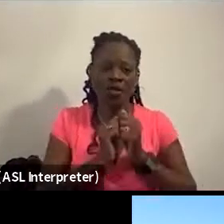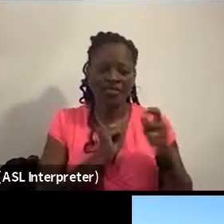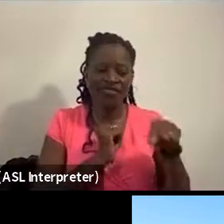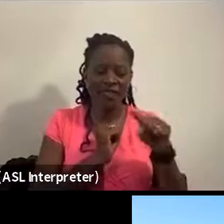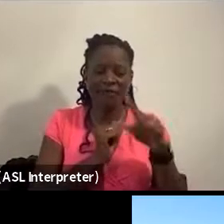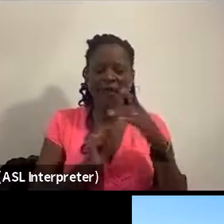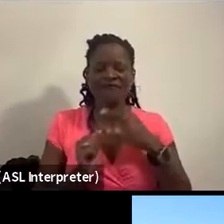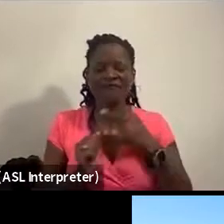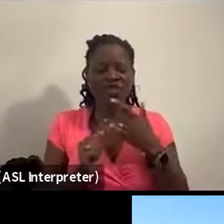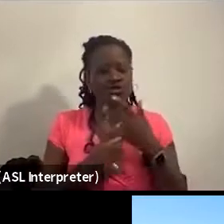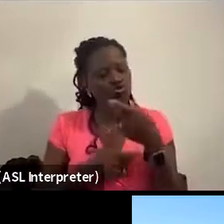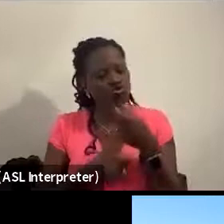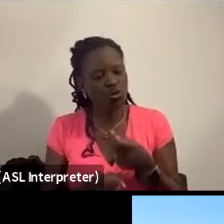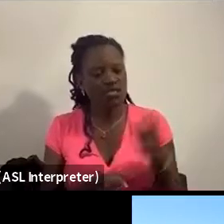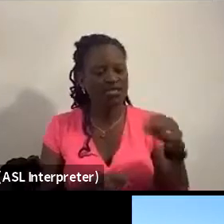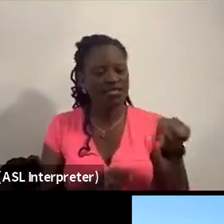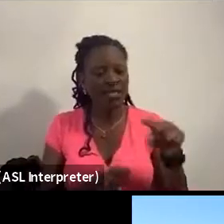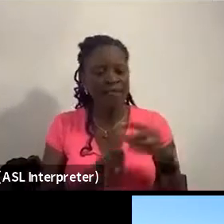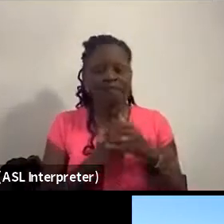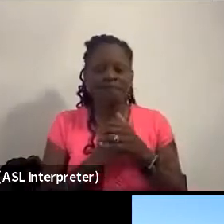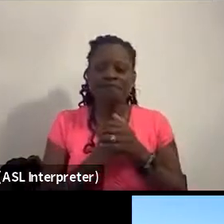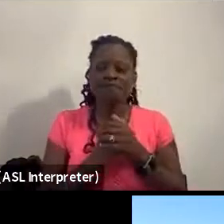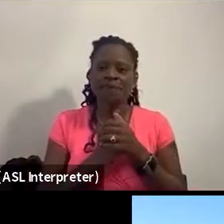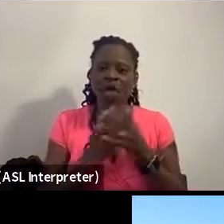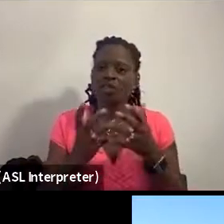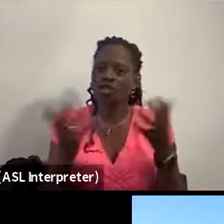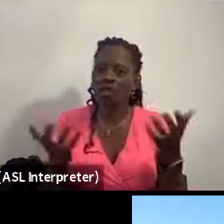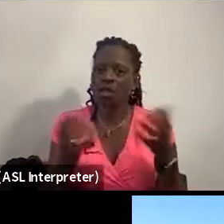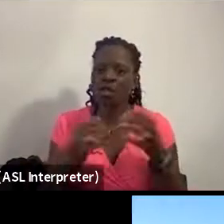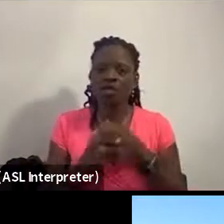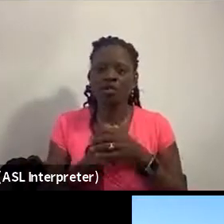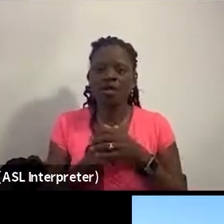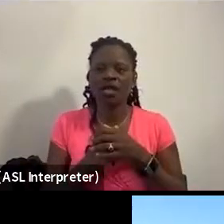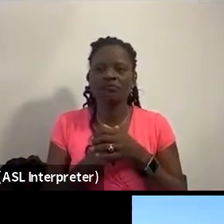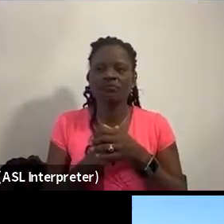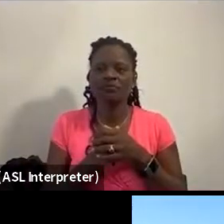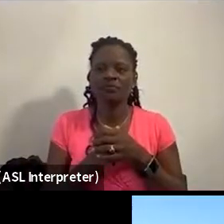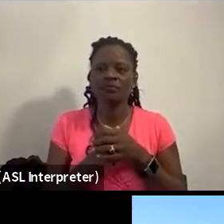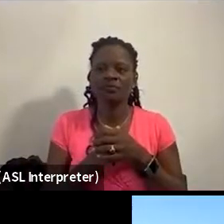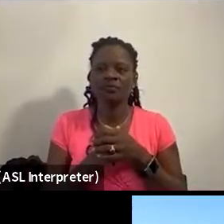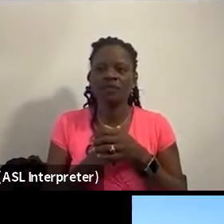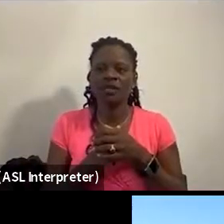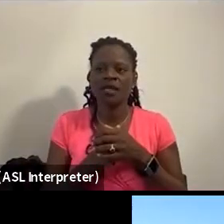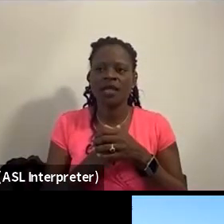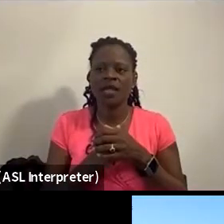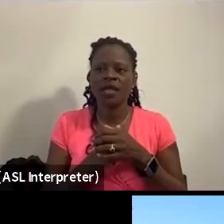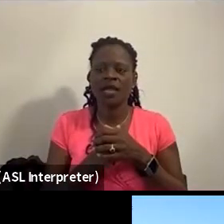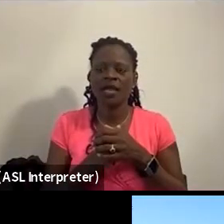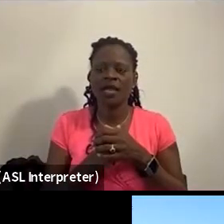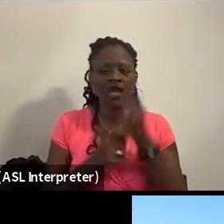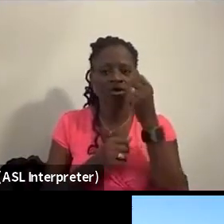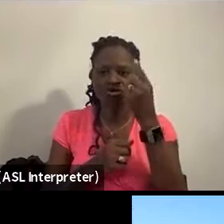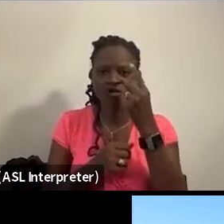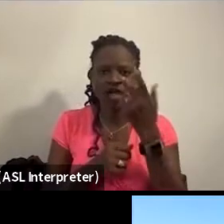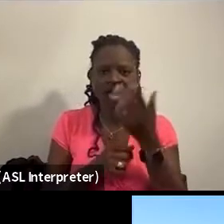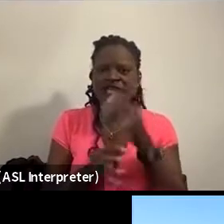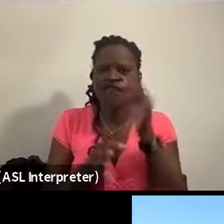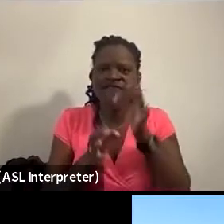And I know in the survey that Kate was showing us, it did not necessarily for all groups, cite faith leaders as the most trusted.